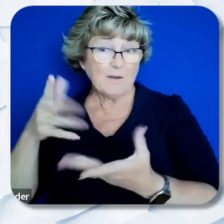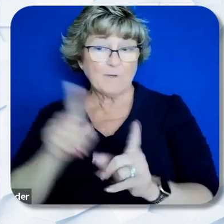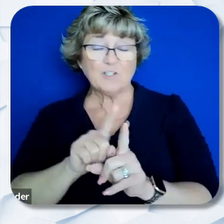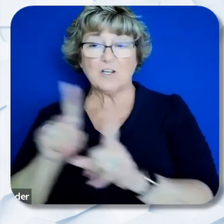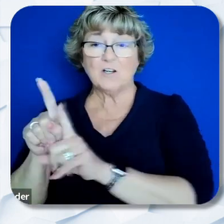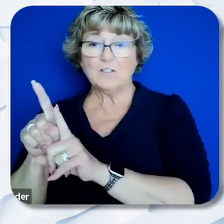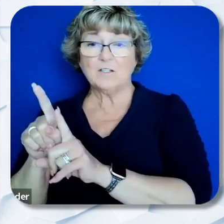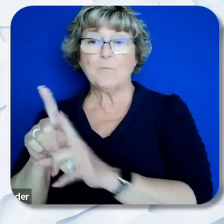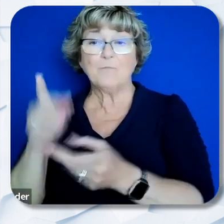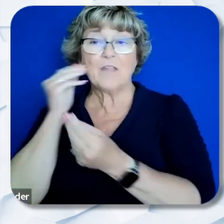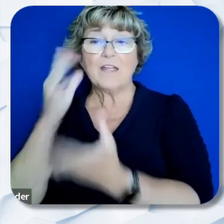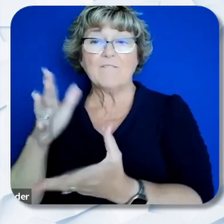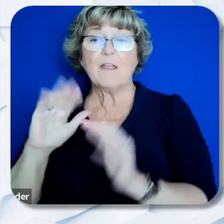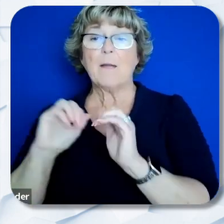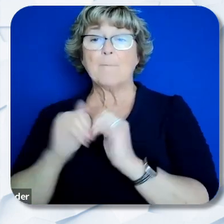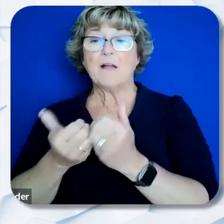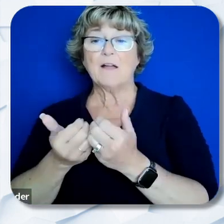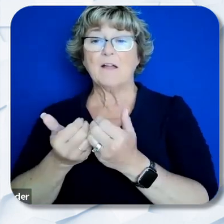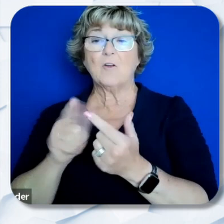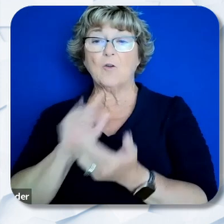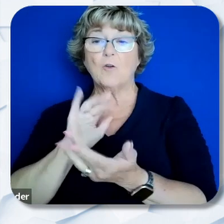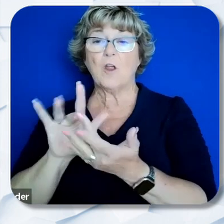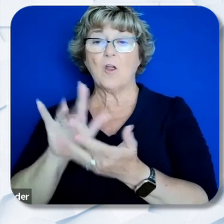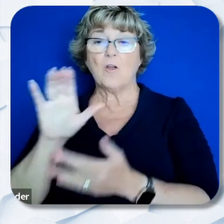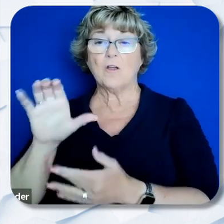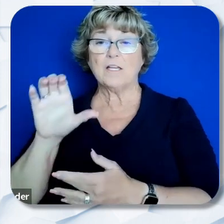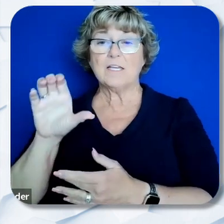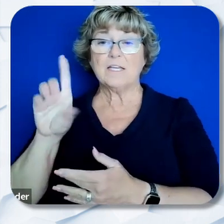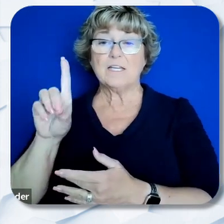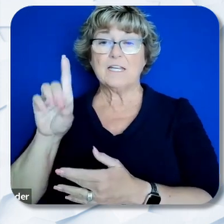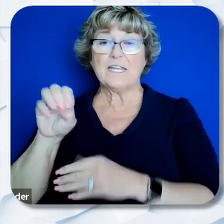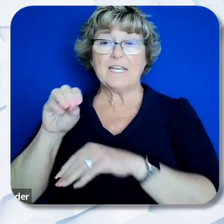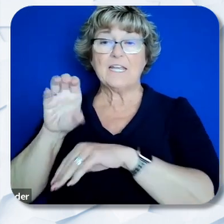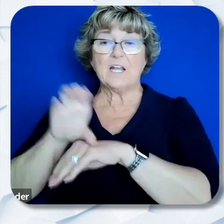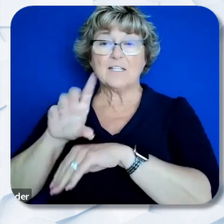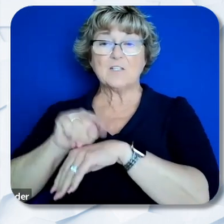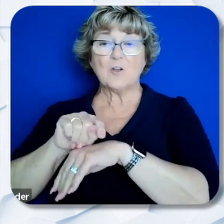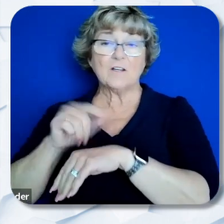information on how to contact your CDE consultant for any questions you may have or help that